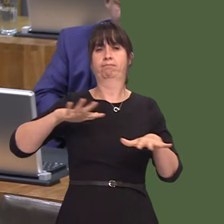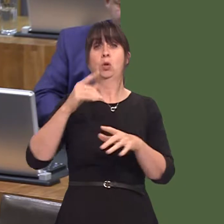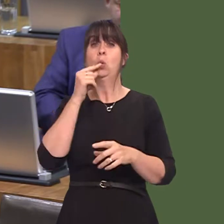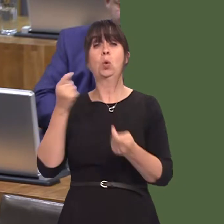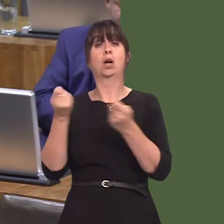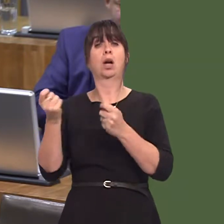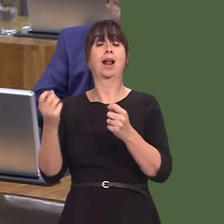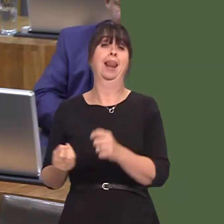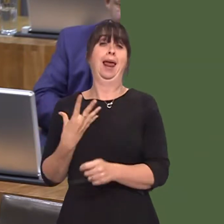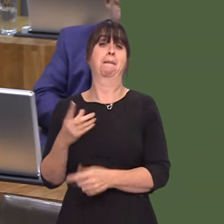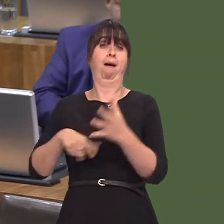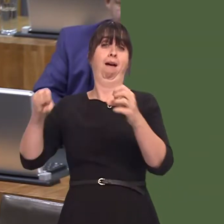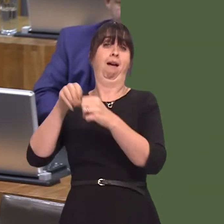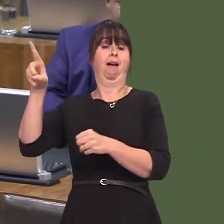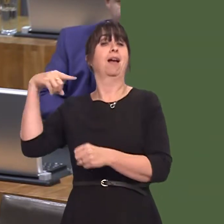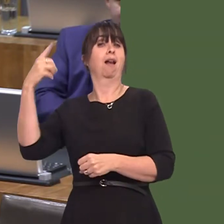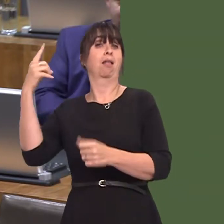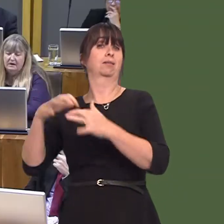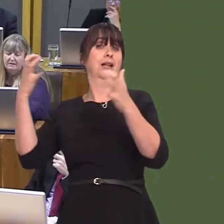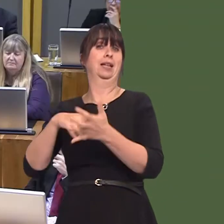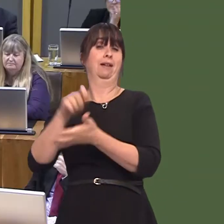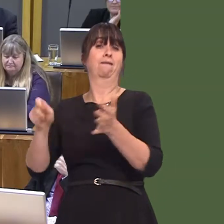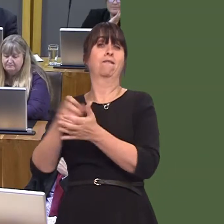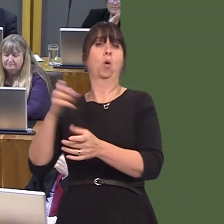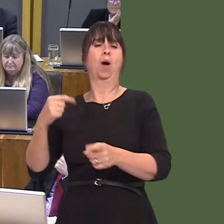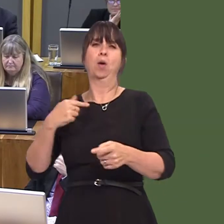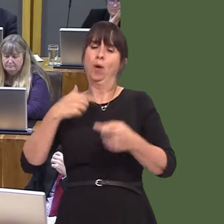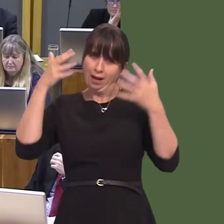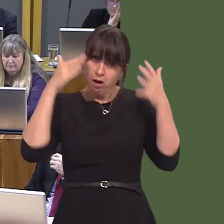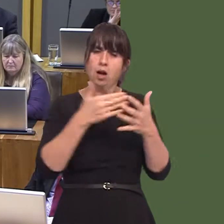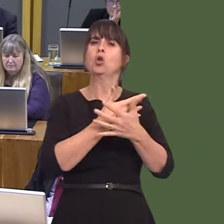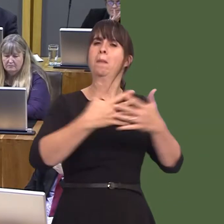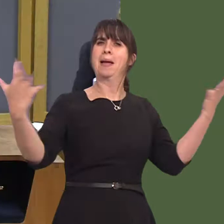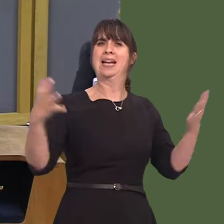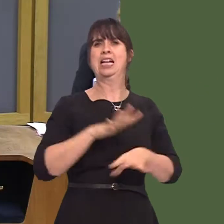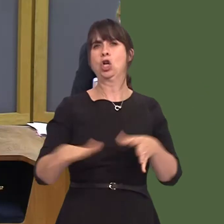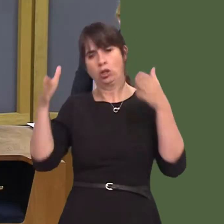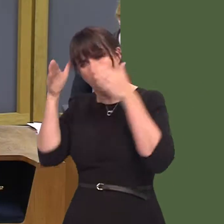by a Labour Government in London looking after the interests of the many, not the few. Hannah Blythyn: 2.